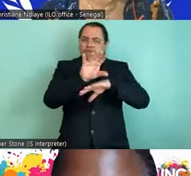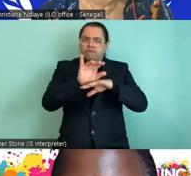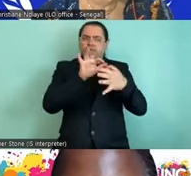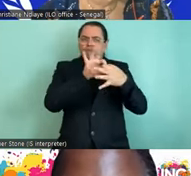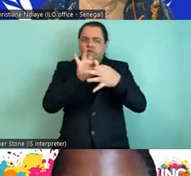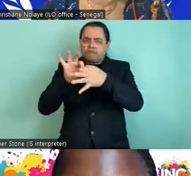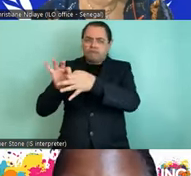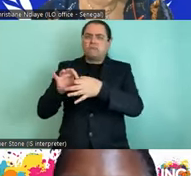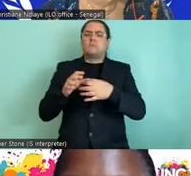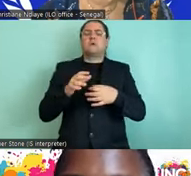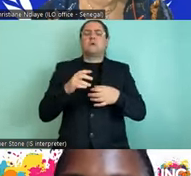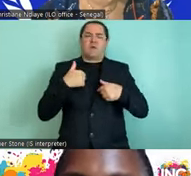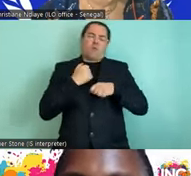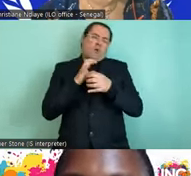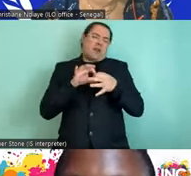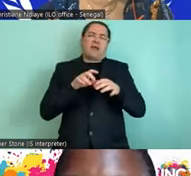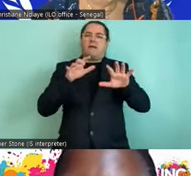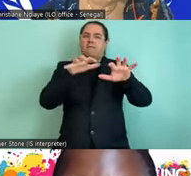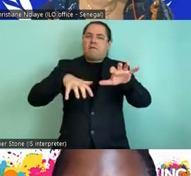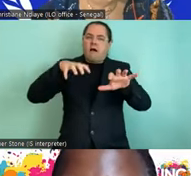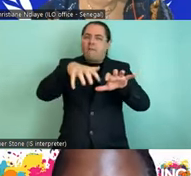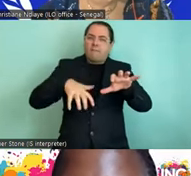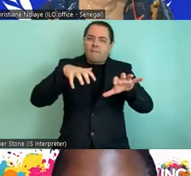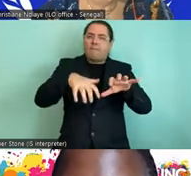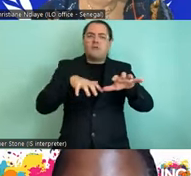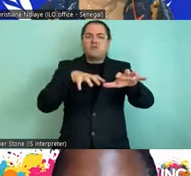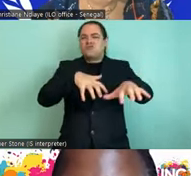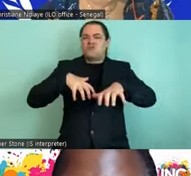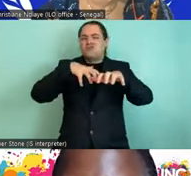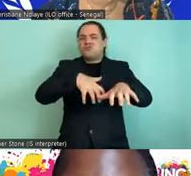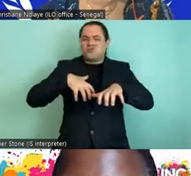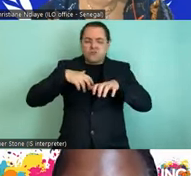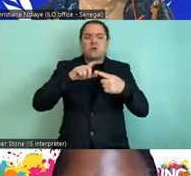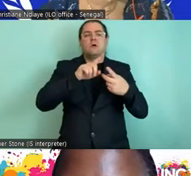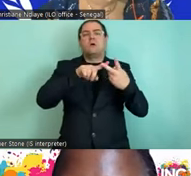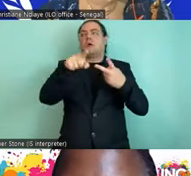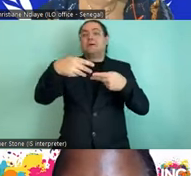with finance we work with contract distributors we work with manpower service providers